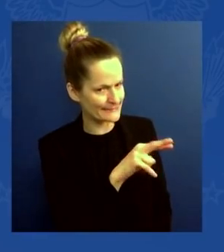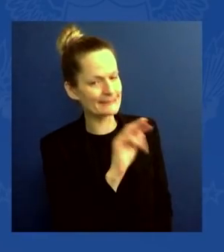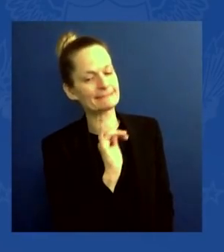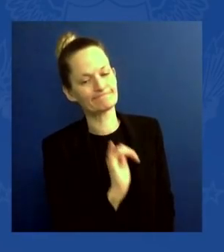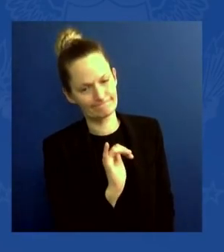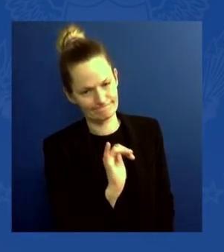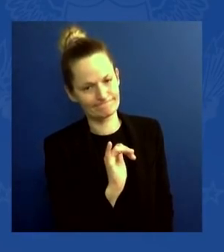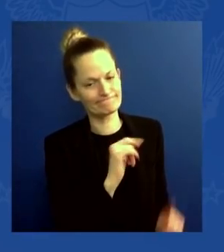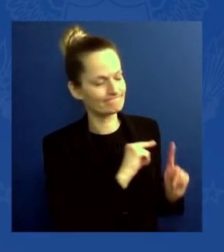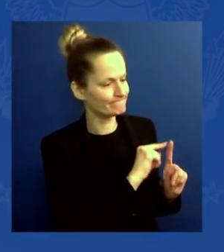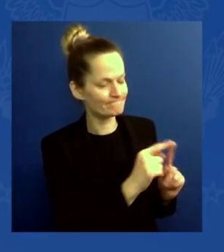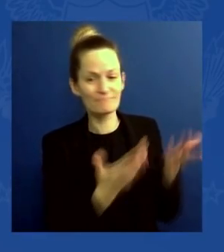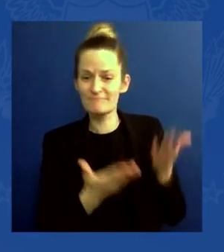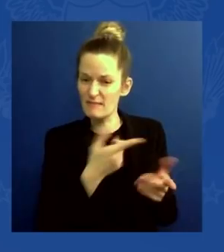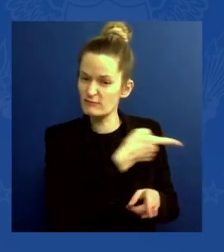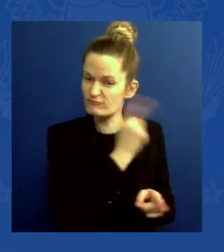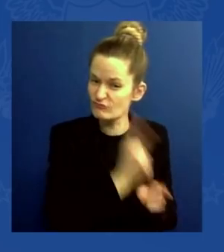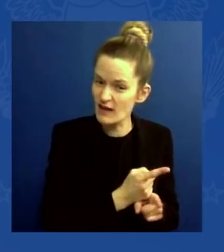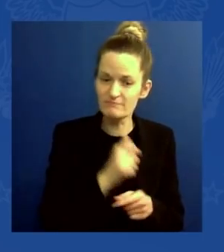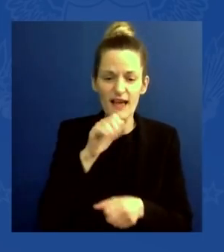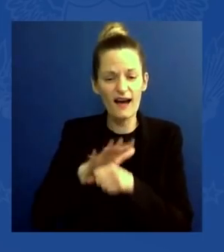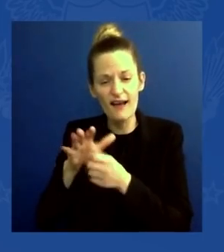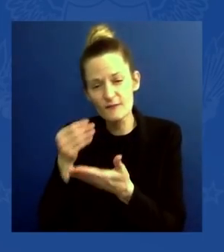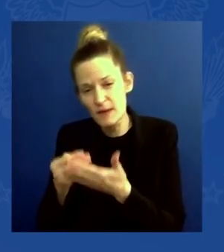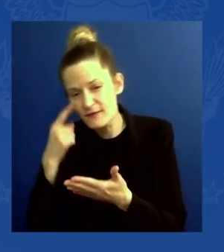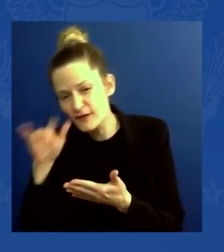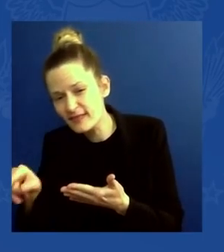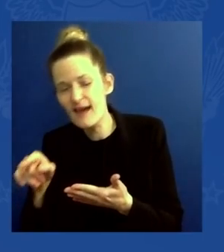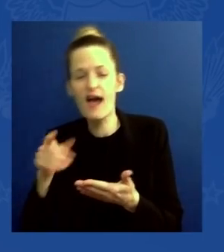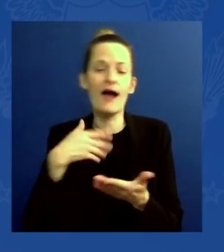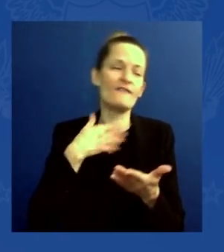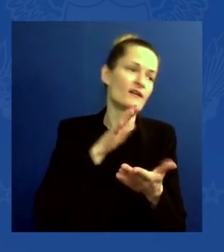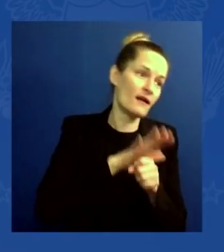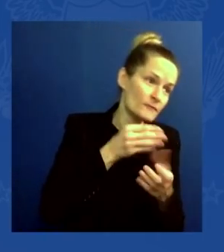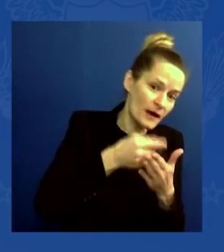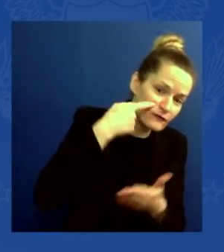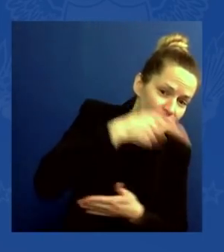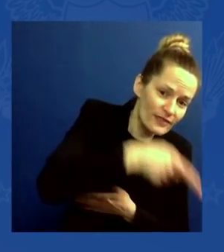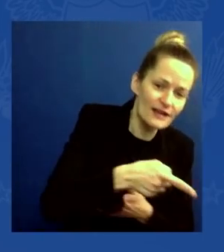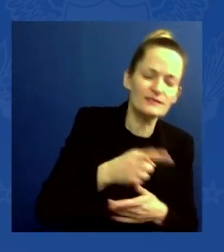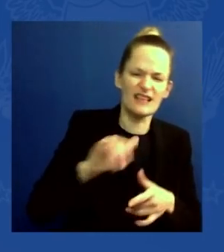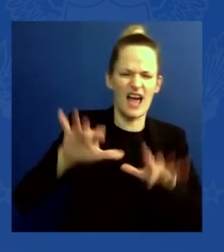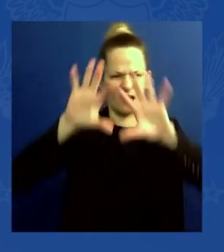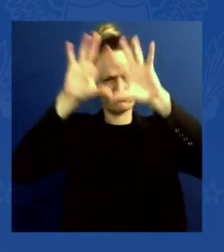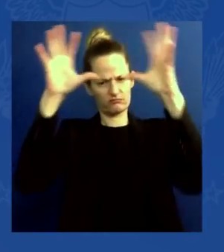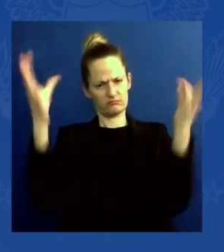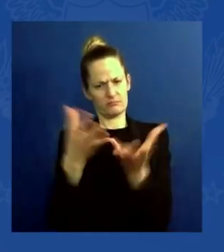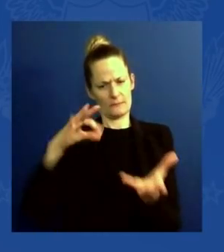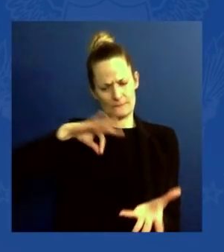And so, I spent a lot of time taking questions from both.